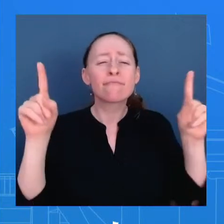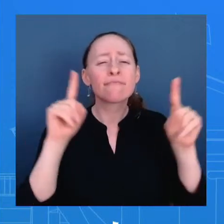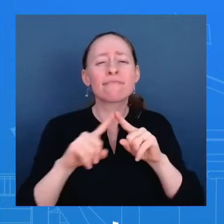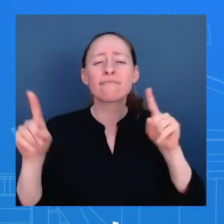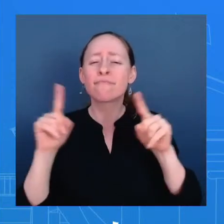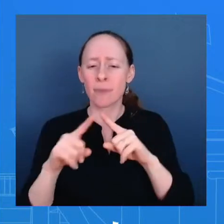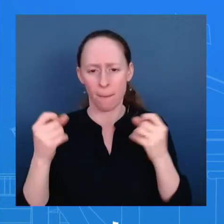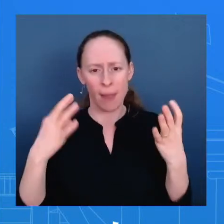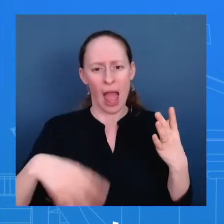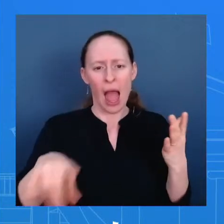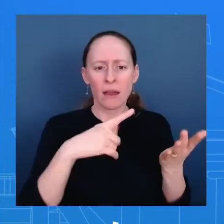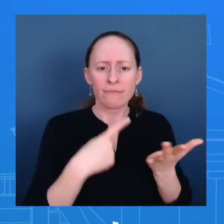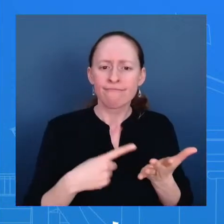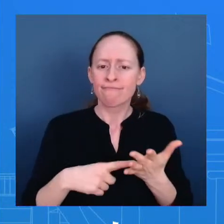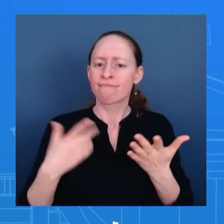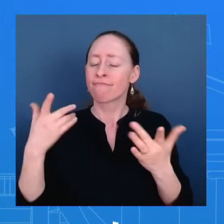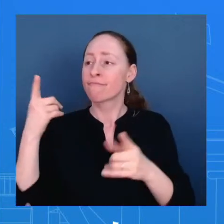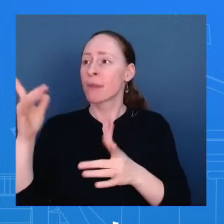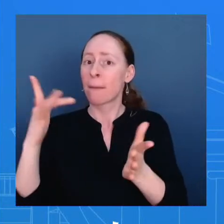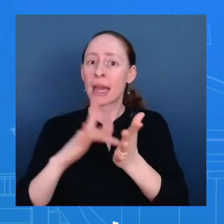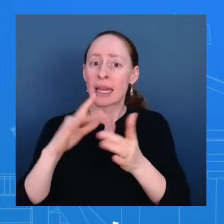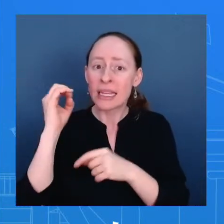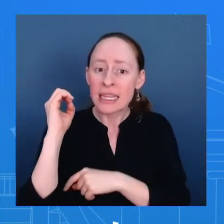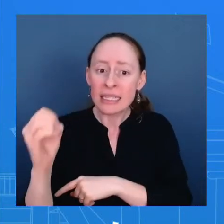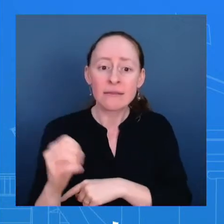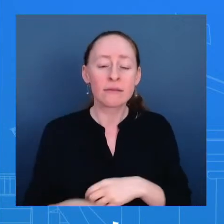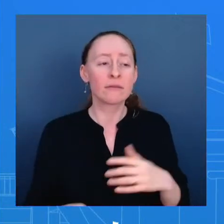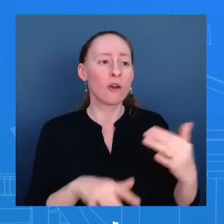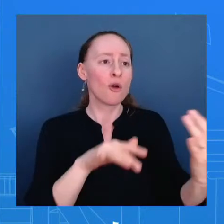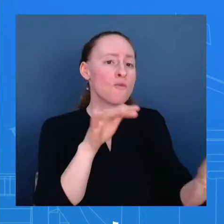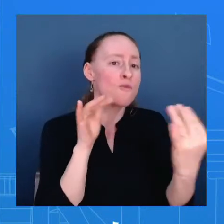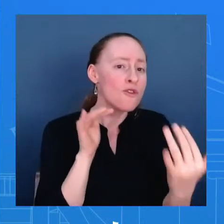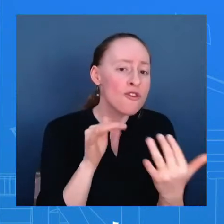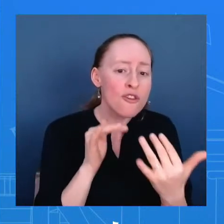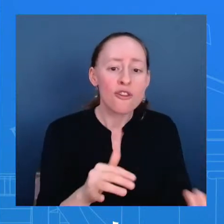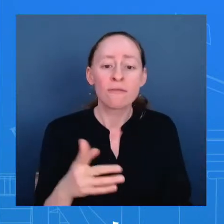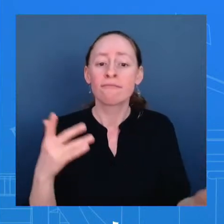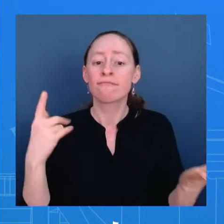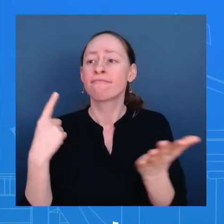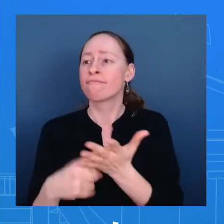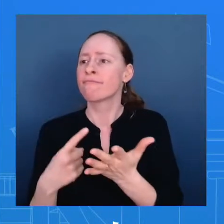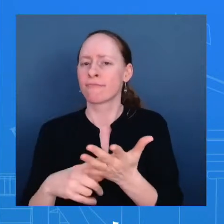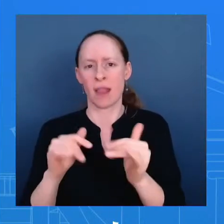We talked about reconnecting communities and -- and the amazing $160 million going --